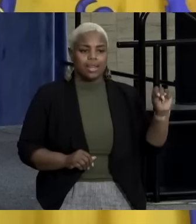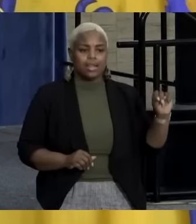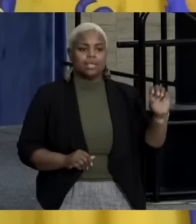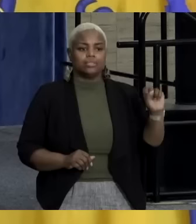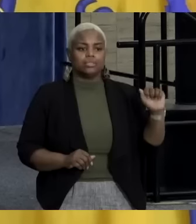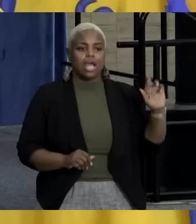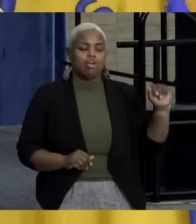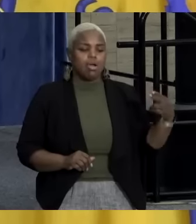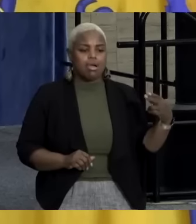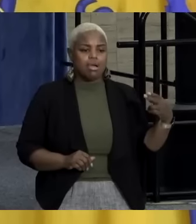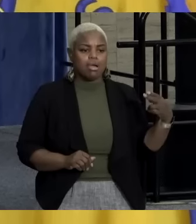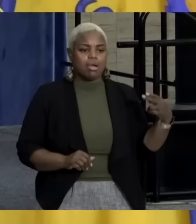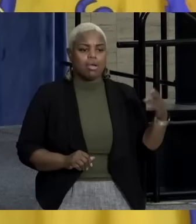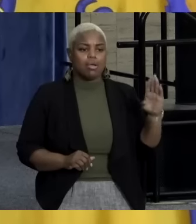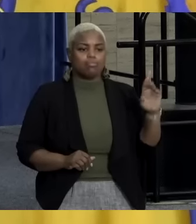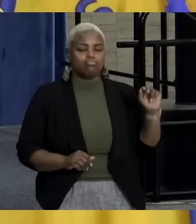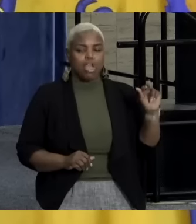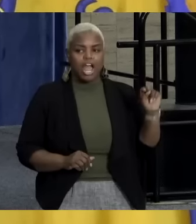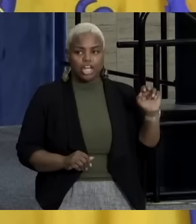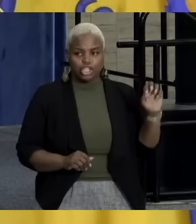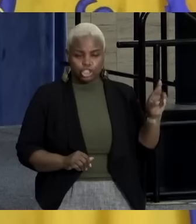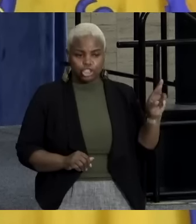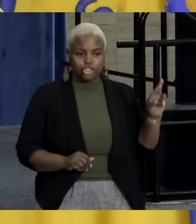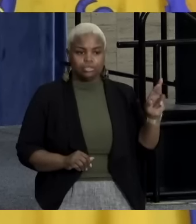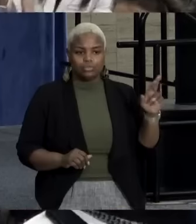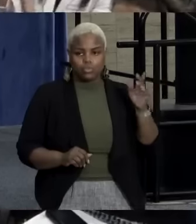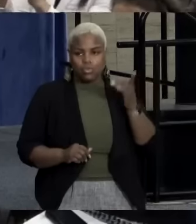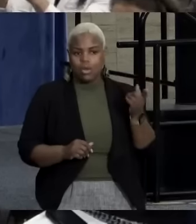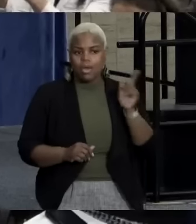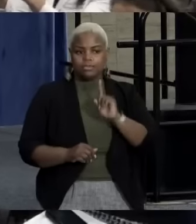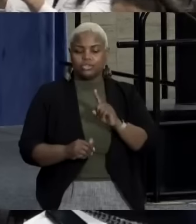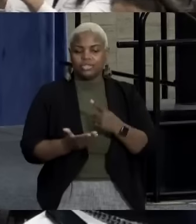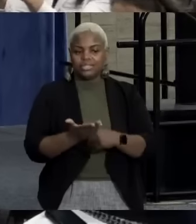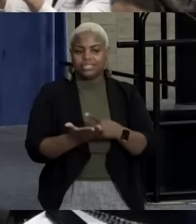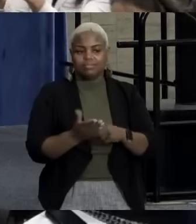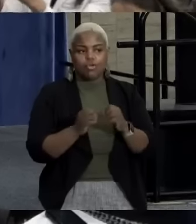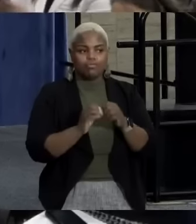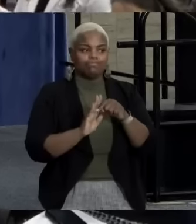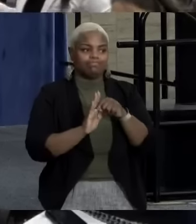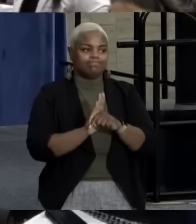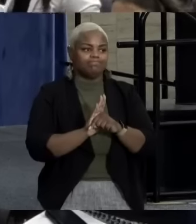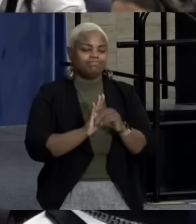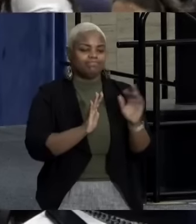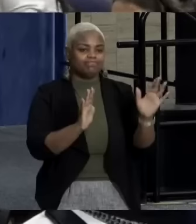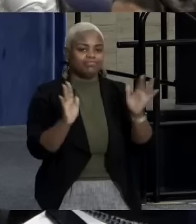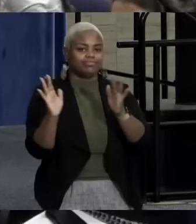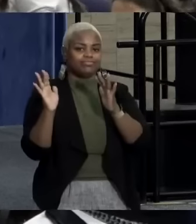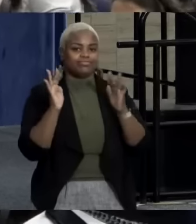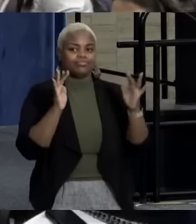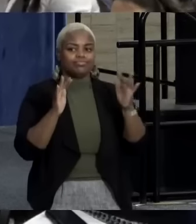is now going to come up and give some comments. Thank you very much.